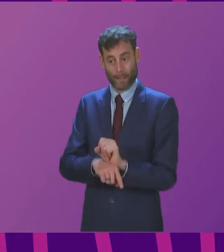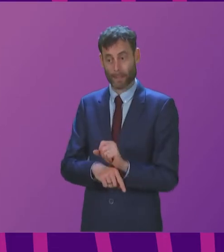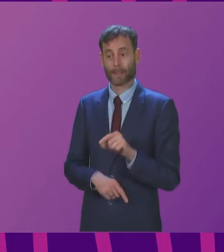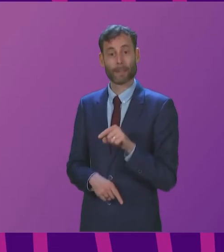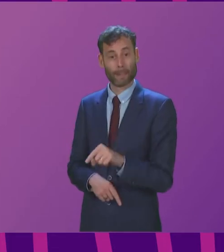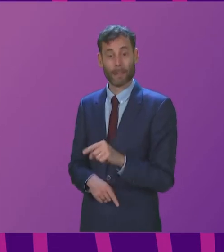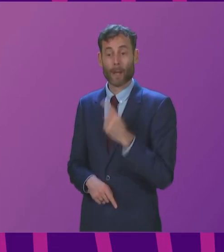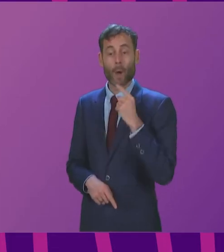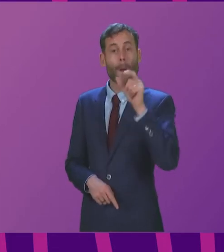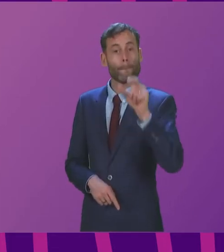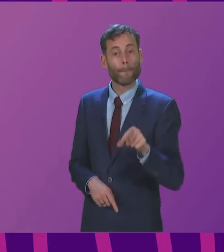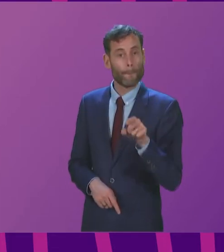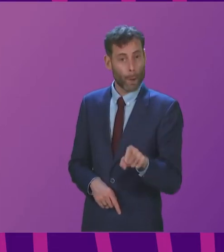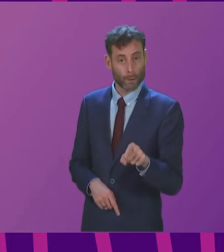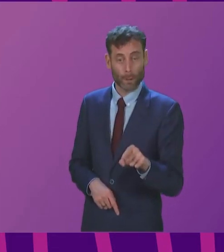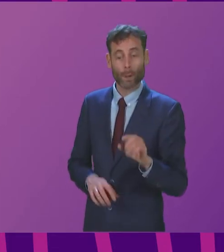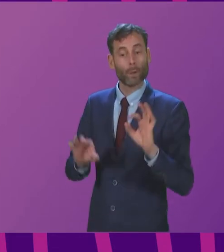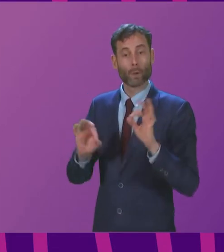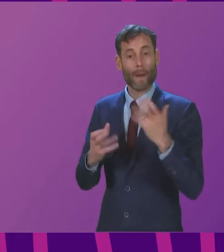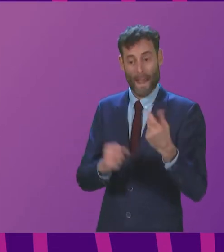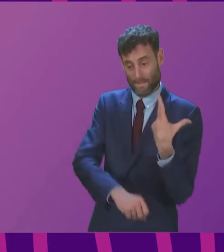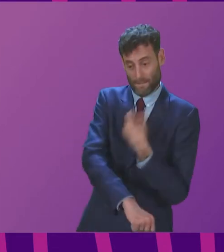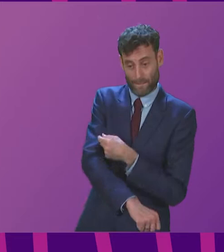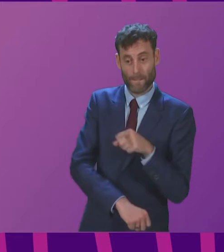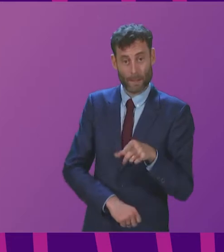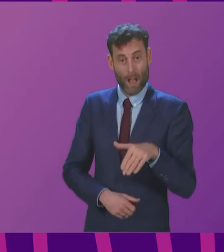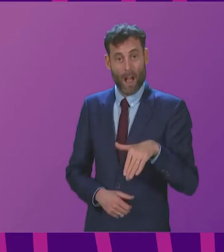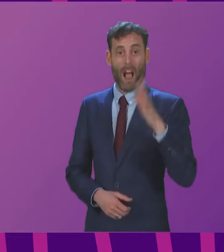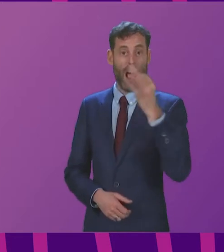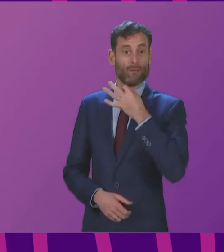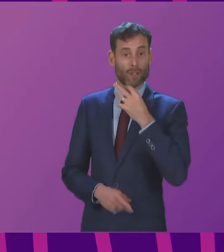times more at risk of dying if they catch Covid. However, some people are still hesitant,